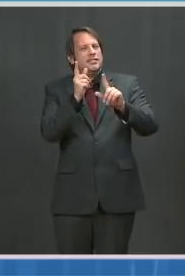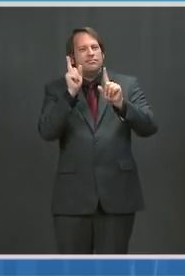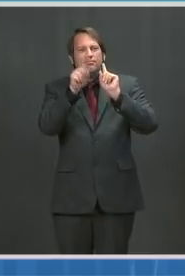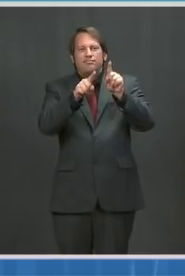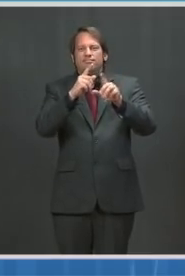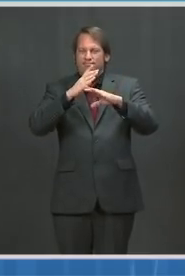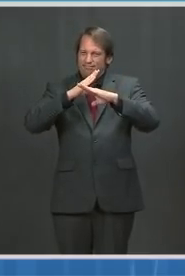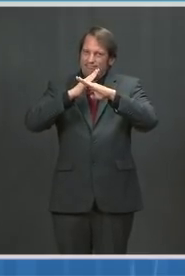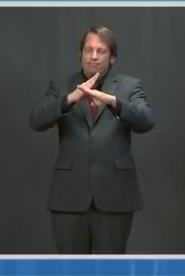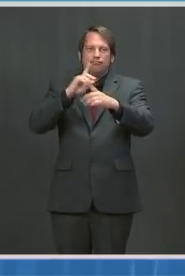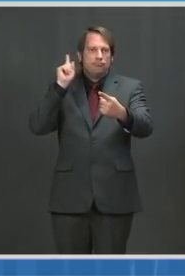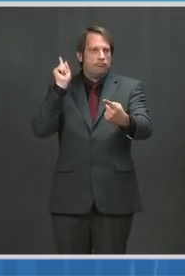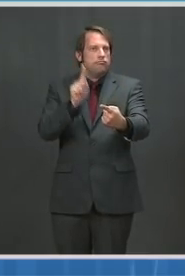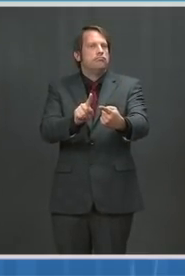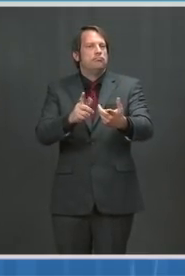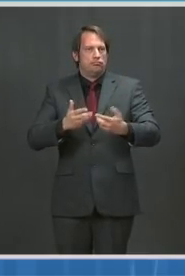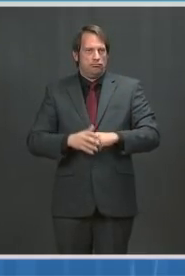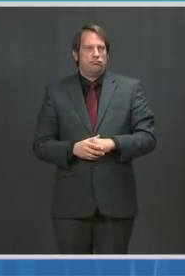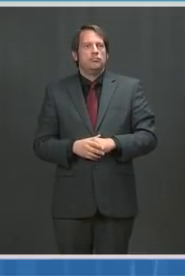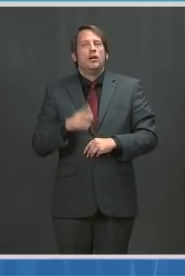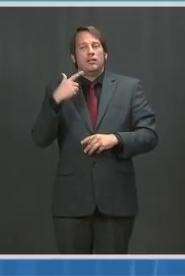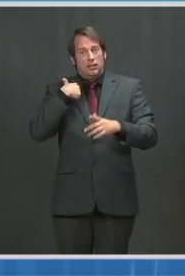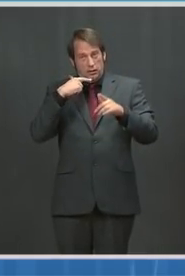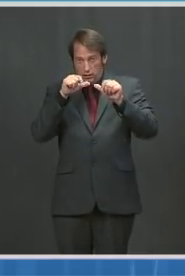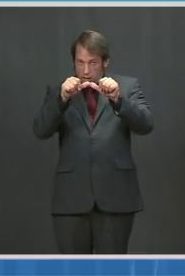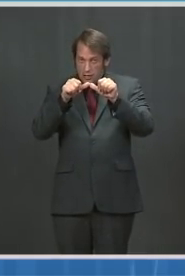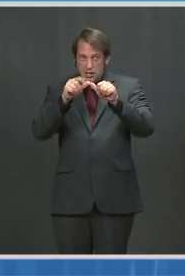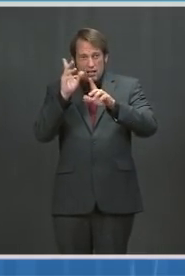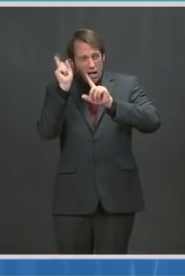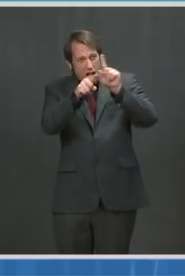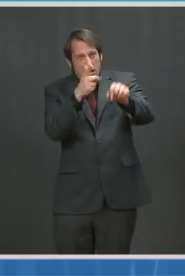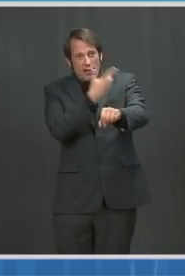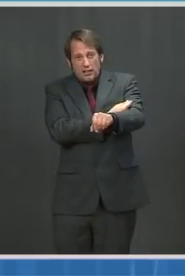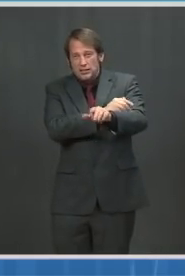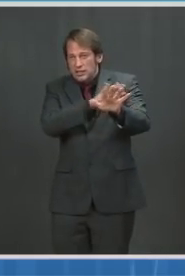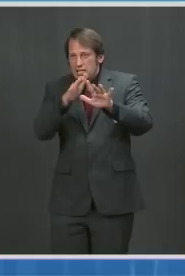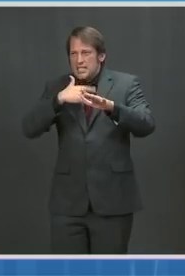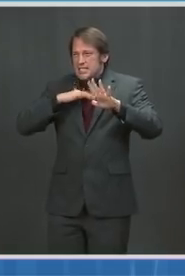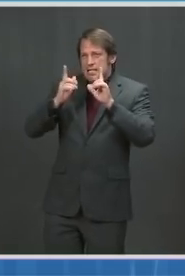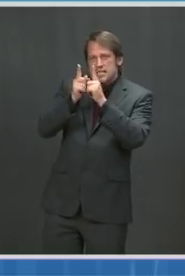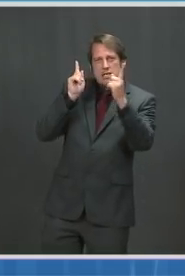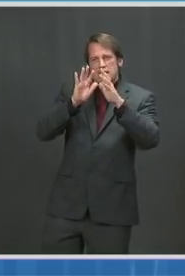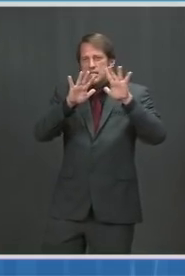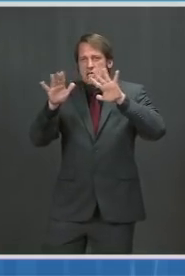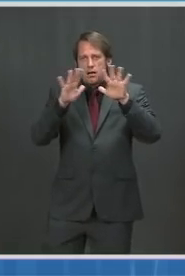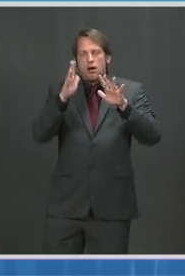we are seeing case counts decrease and deaths decrease. This is the case in older adults,